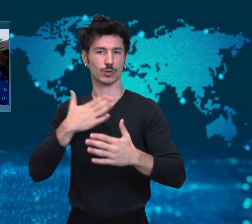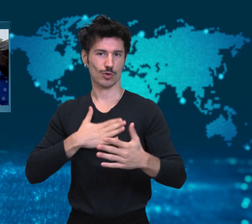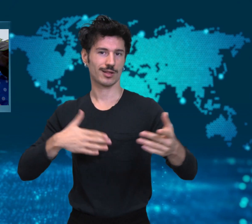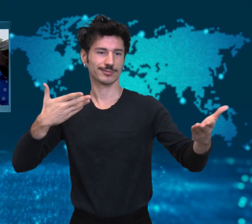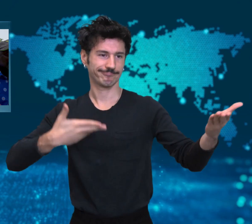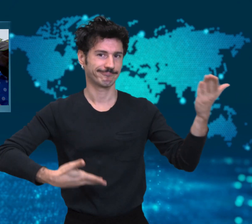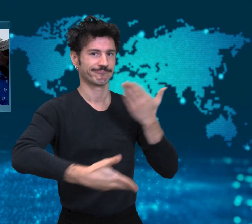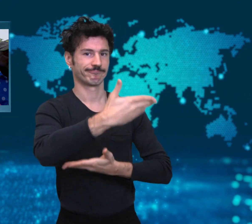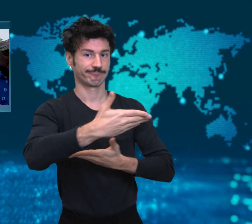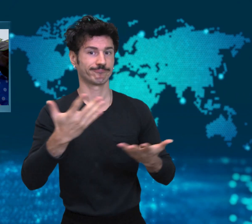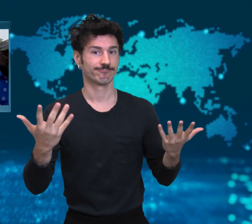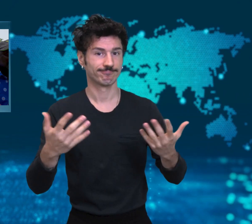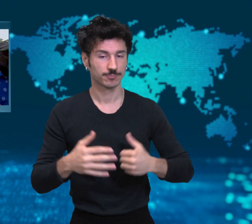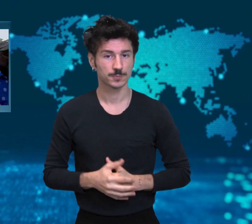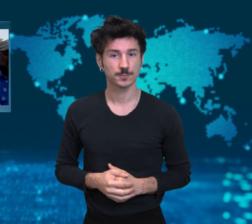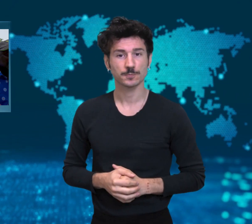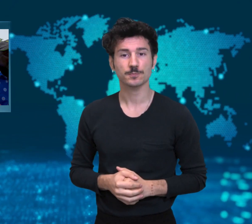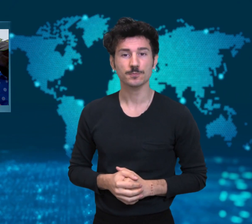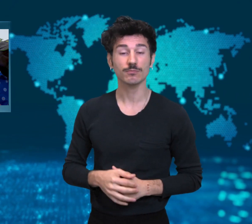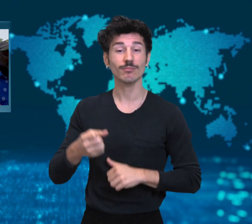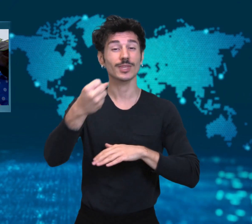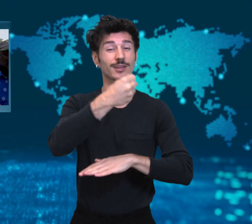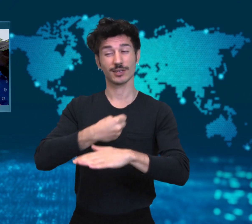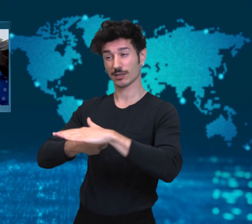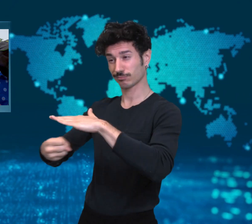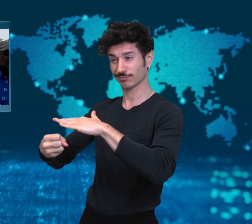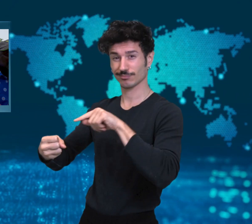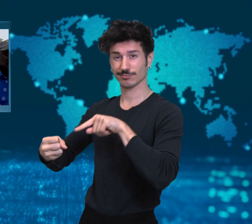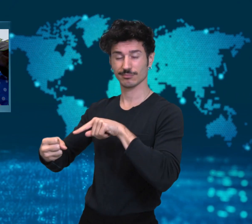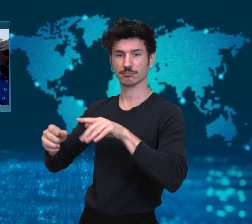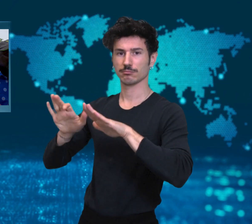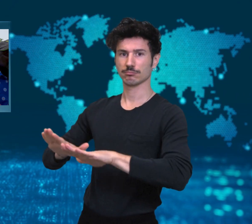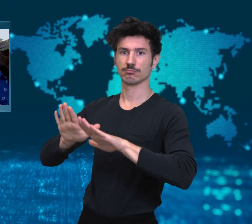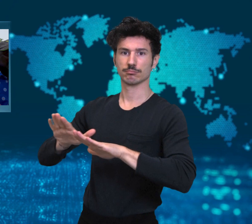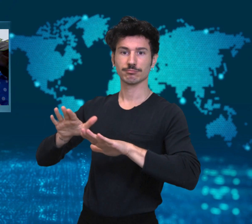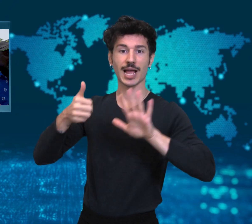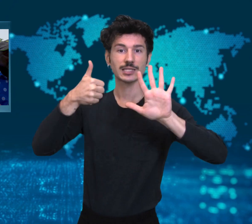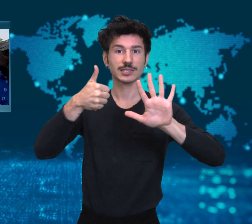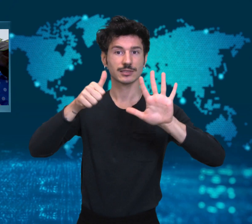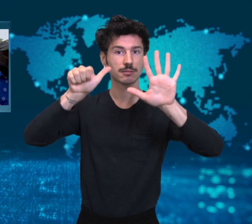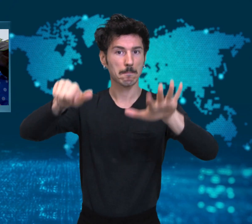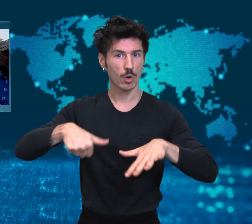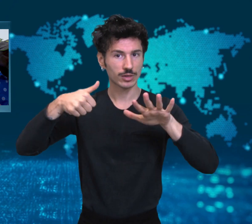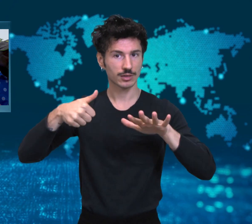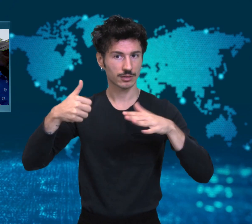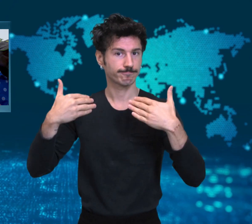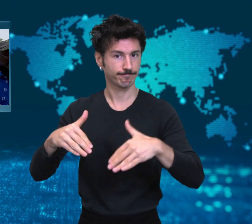He was then seized to be used as leverage in a prisoner exchange.